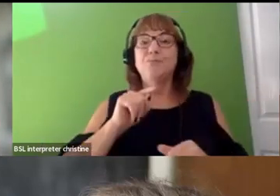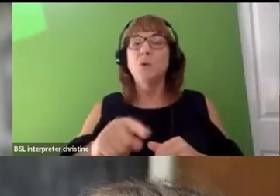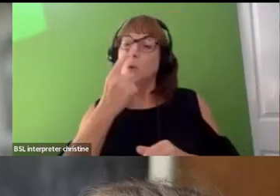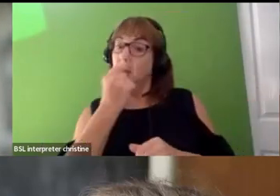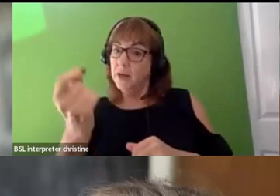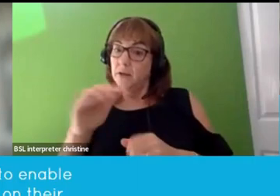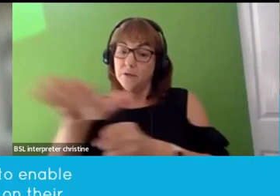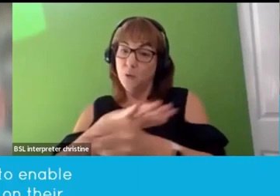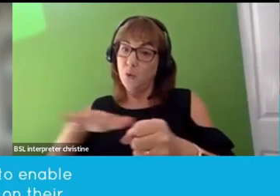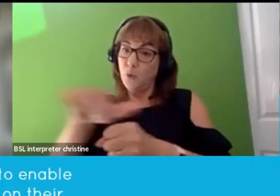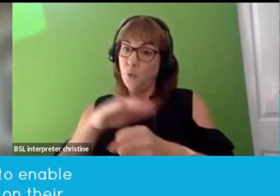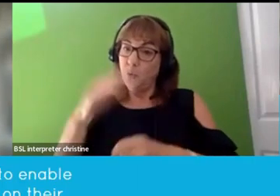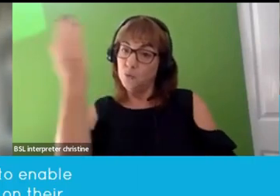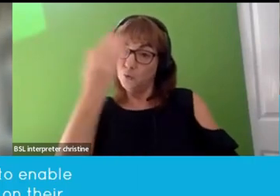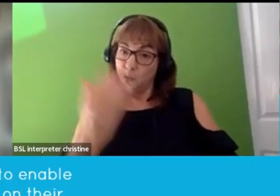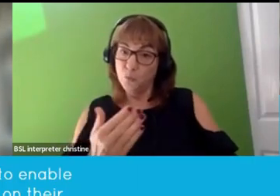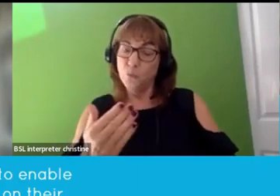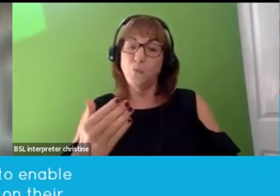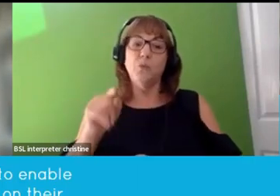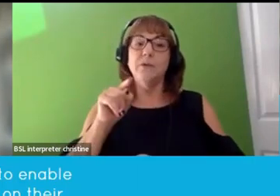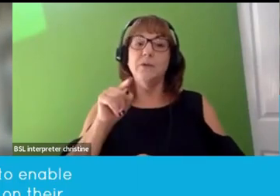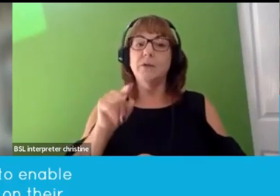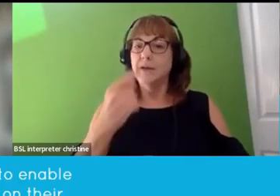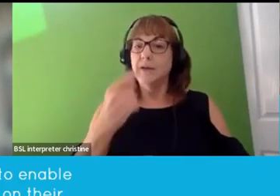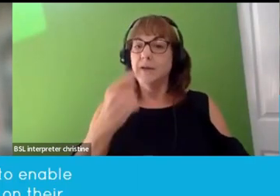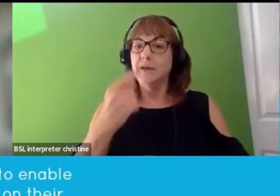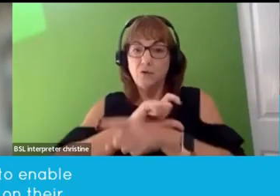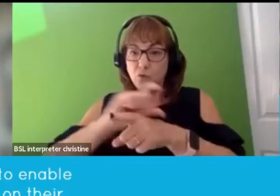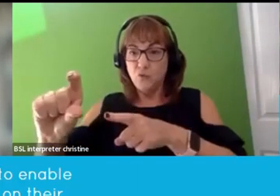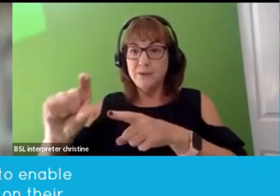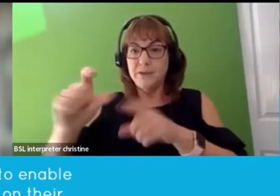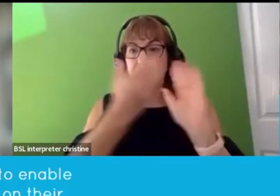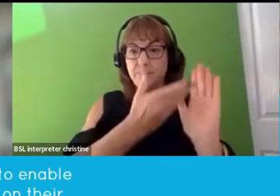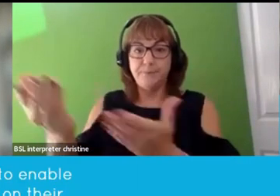you can do that, and then our 'when dreams change' course. We also train facilitators to run this